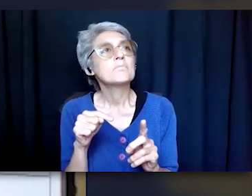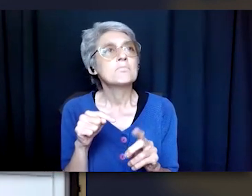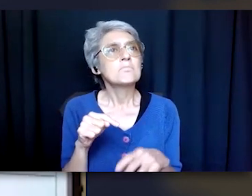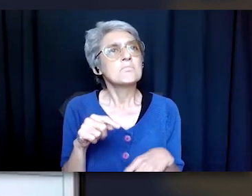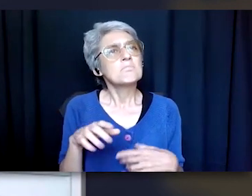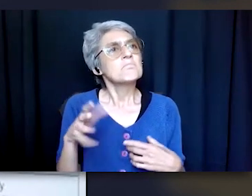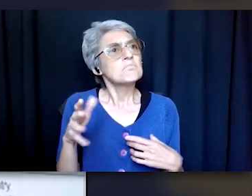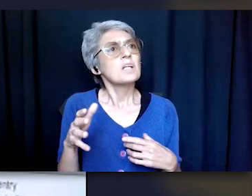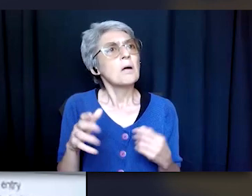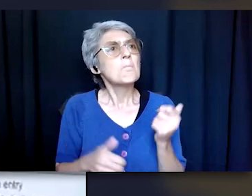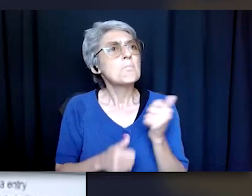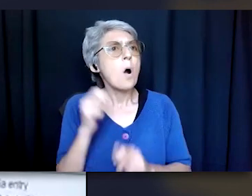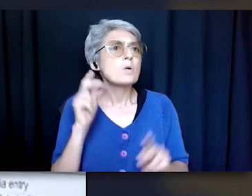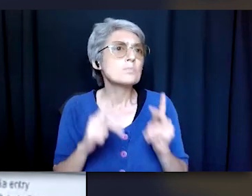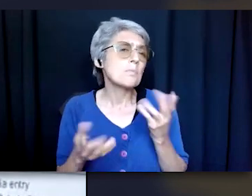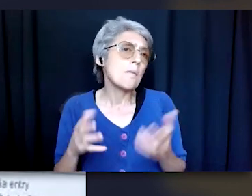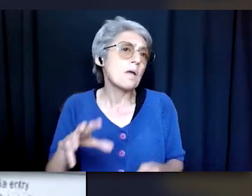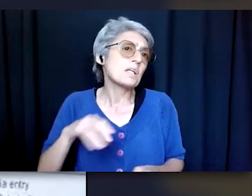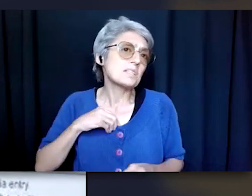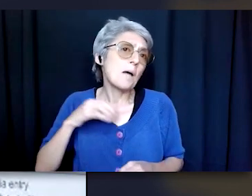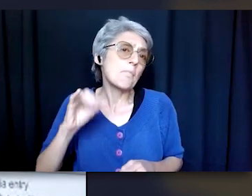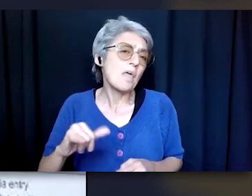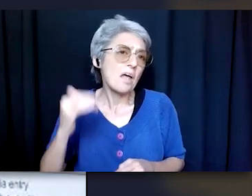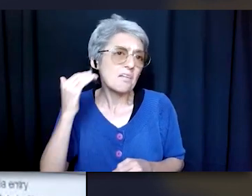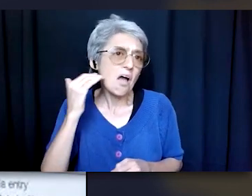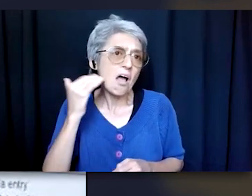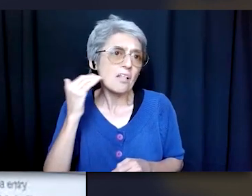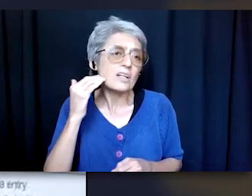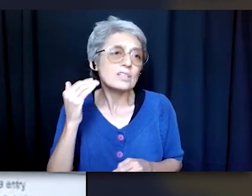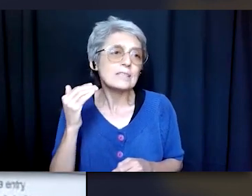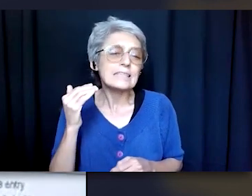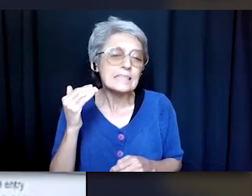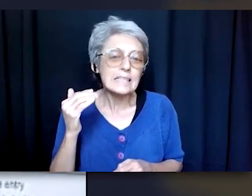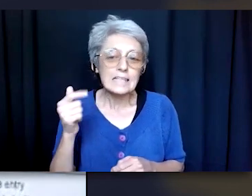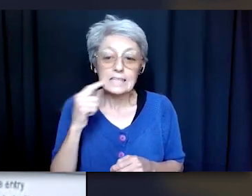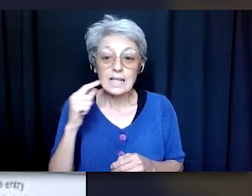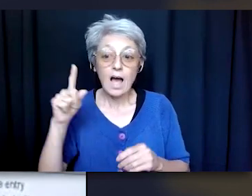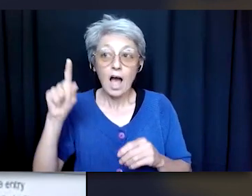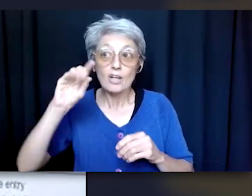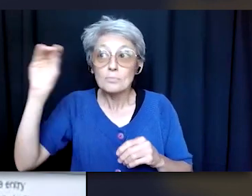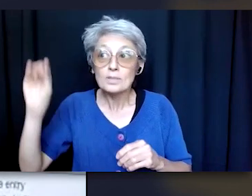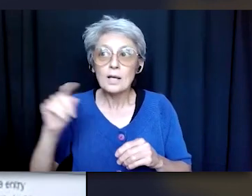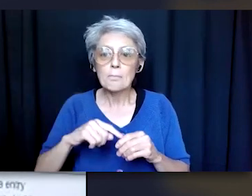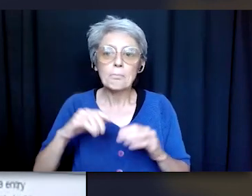then you’re going to start to get into more challenging areas. If you are looking for